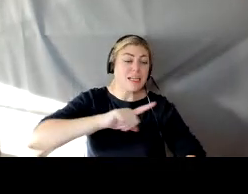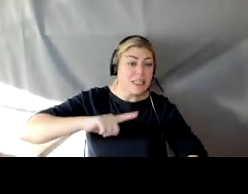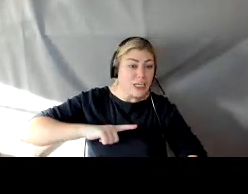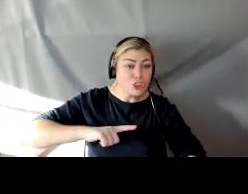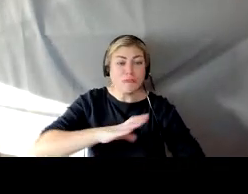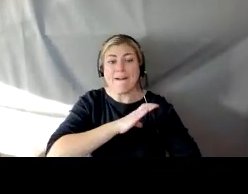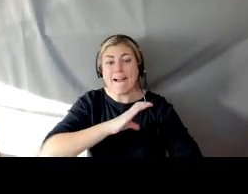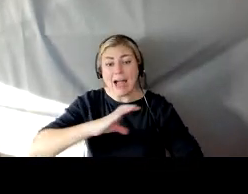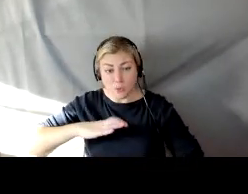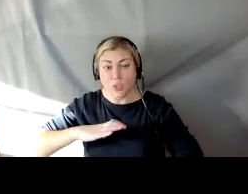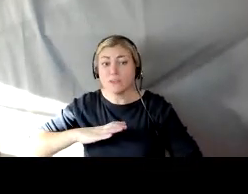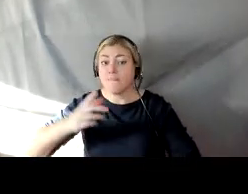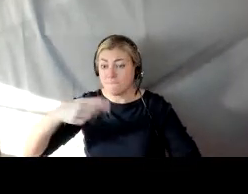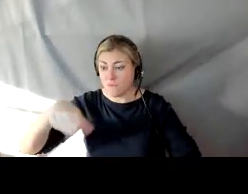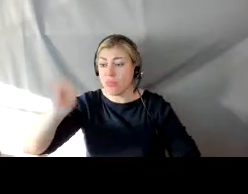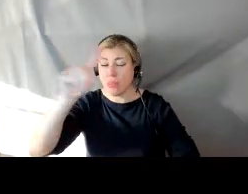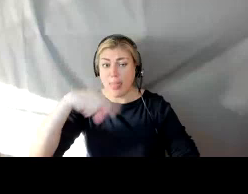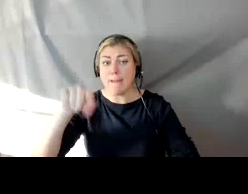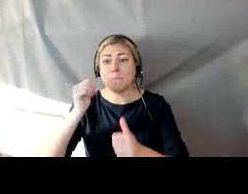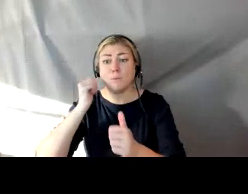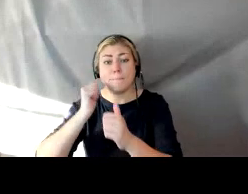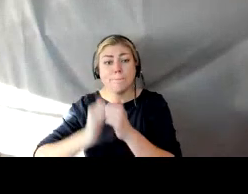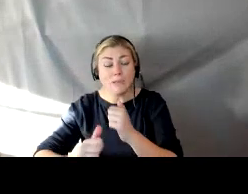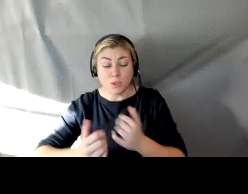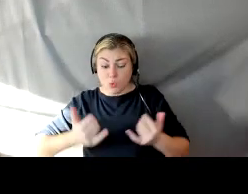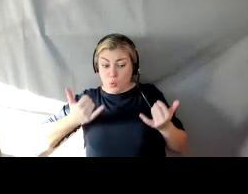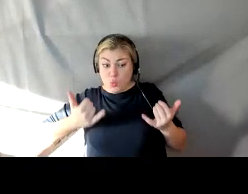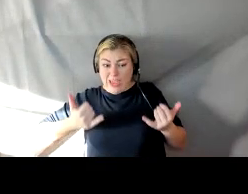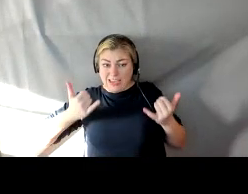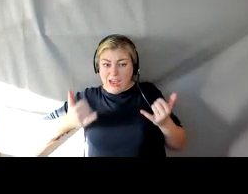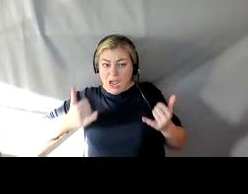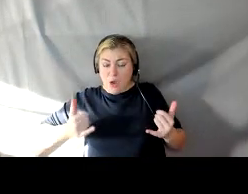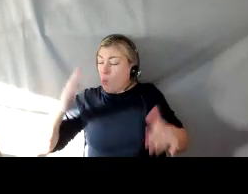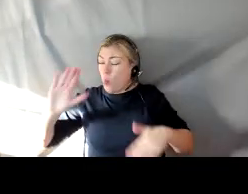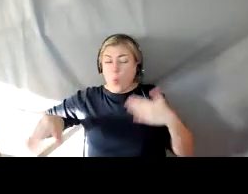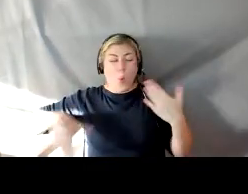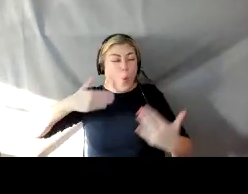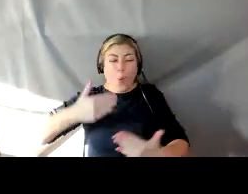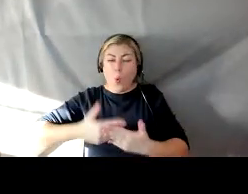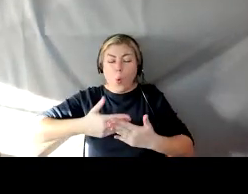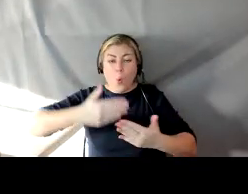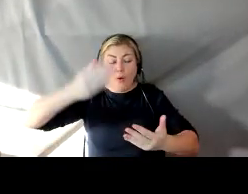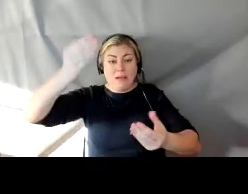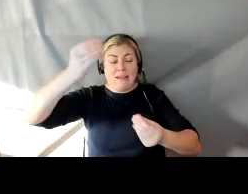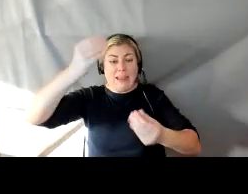So we are just gathering all the information, hopefully so Congress can make an informed decision.